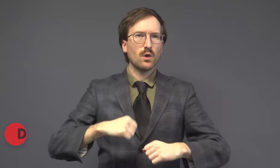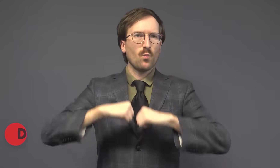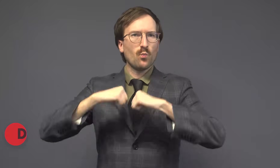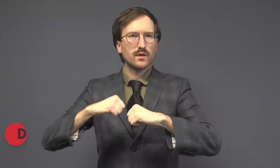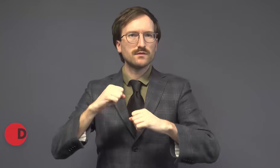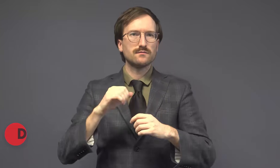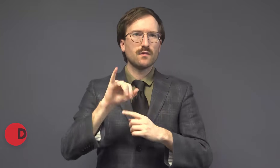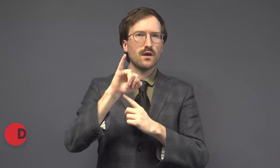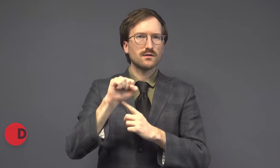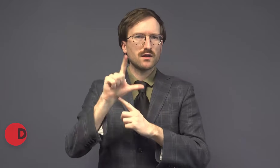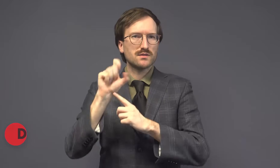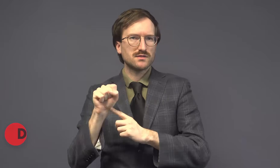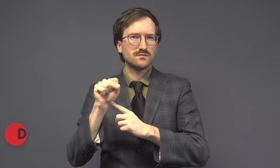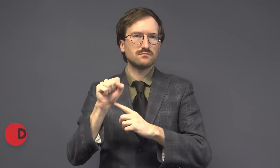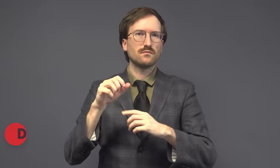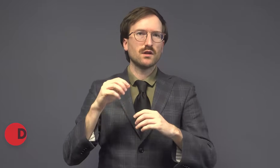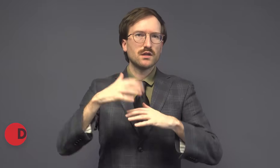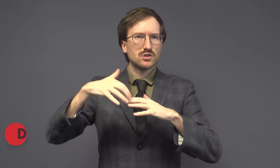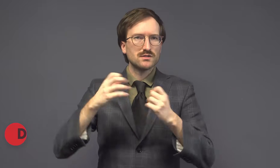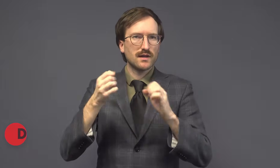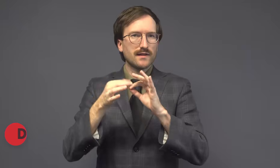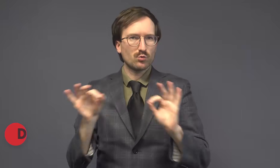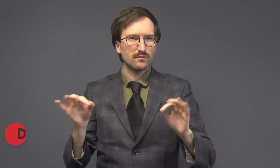protection of Indigenous Sign Languages (ISLs),